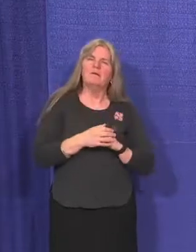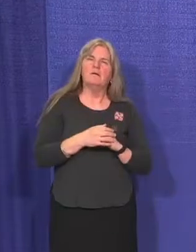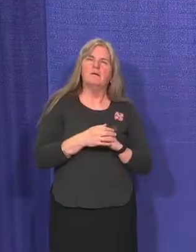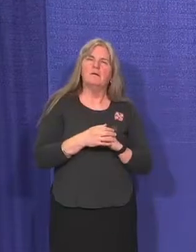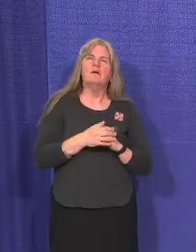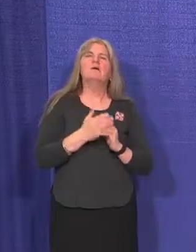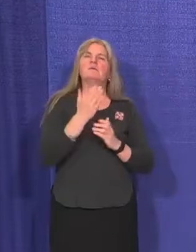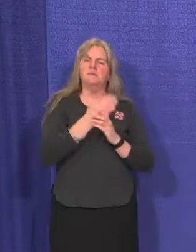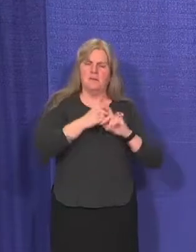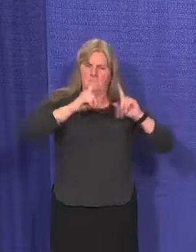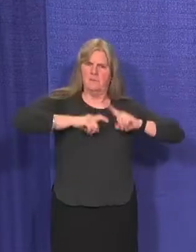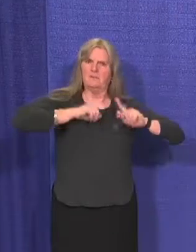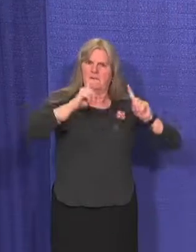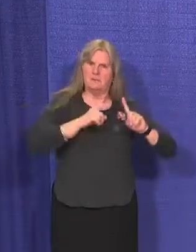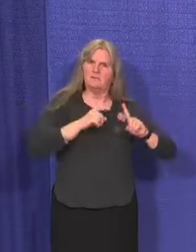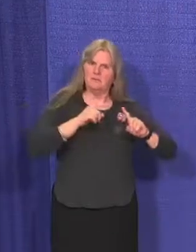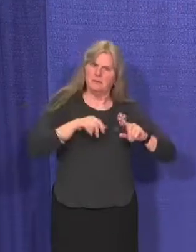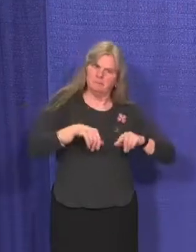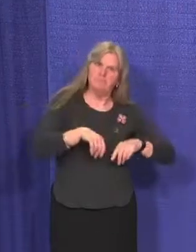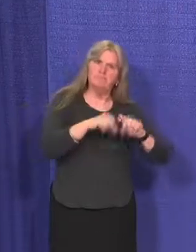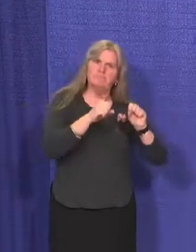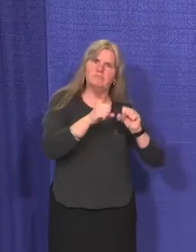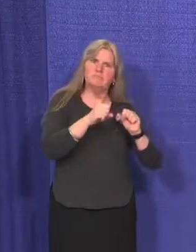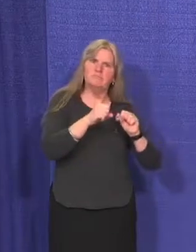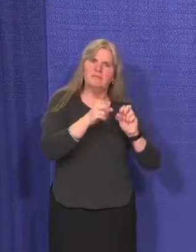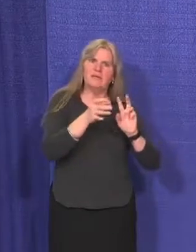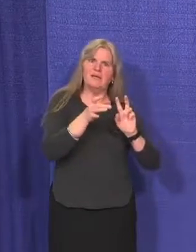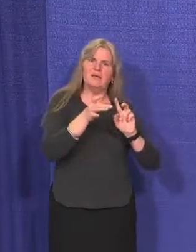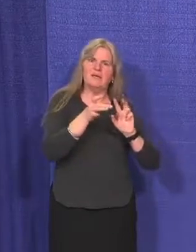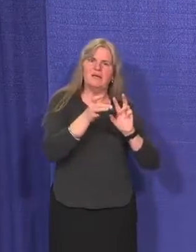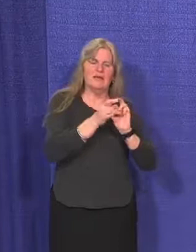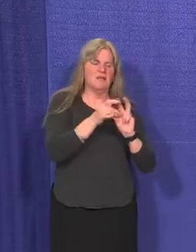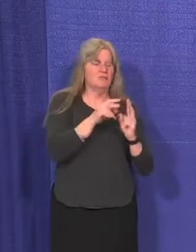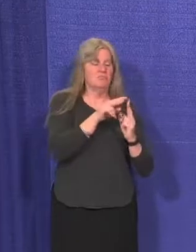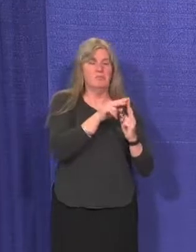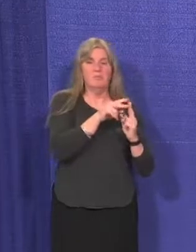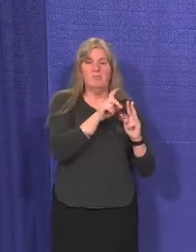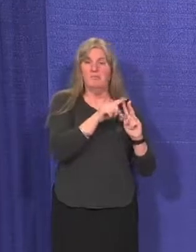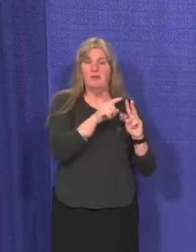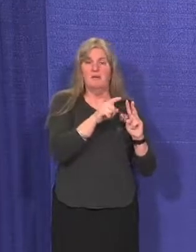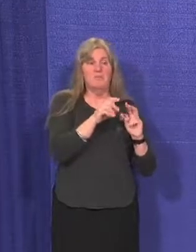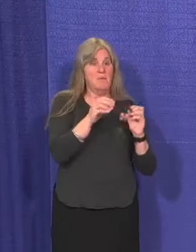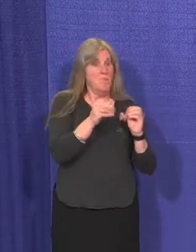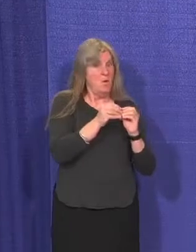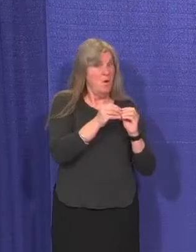cases identified and there was